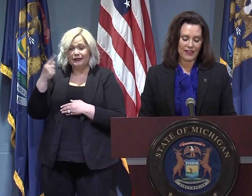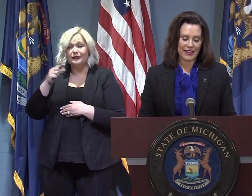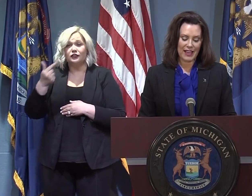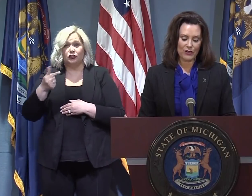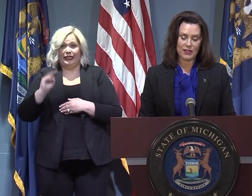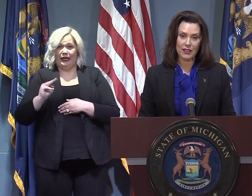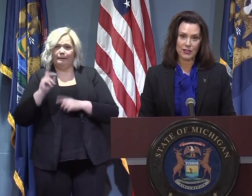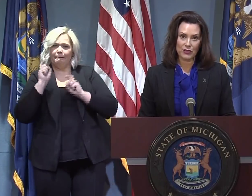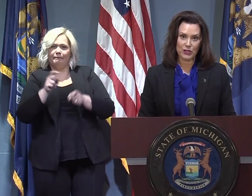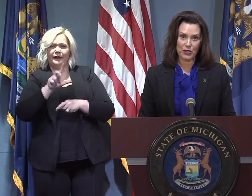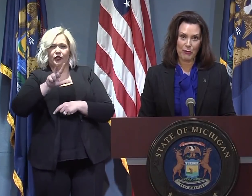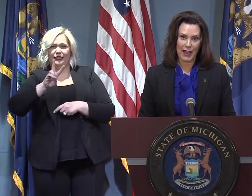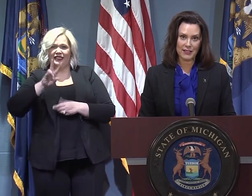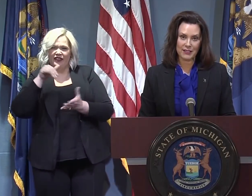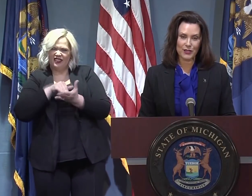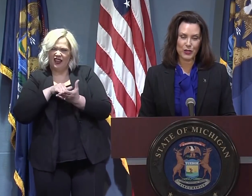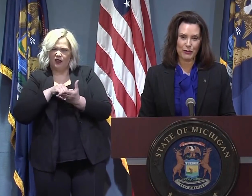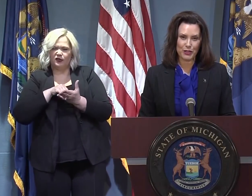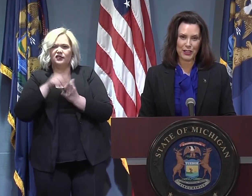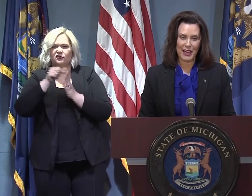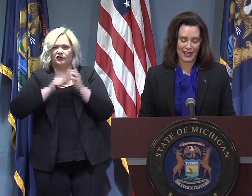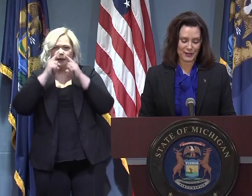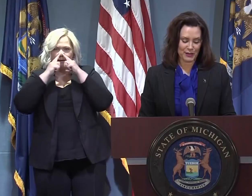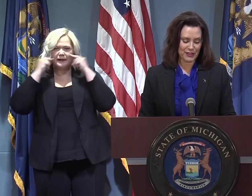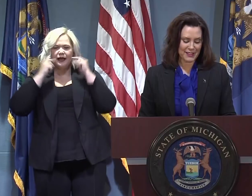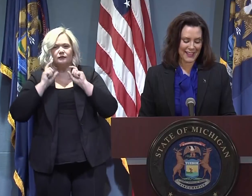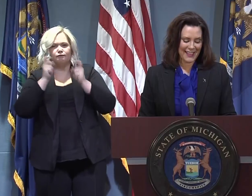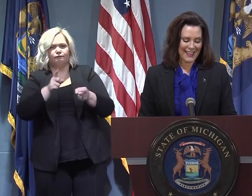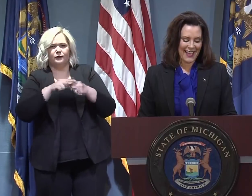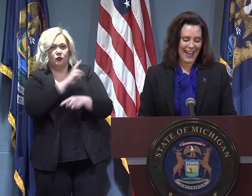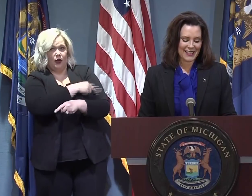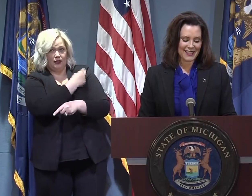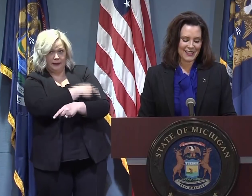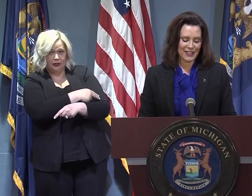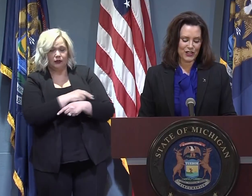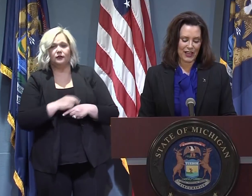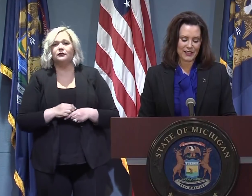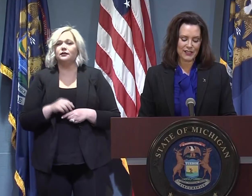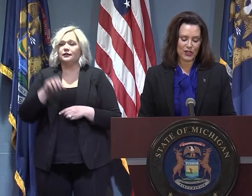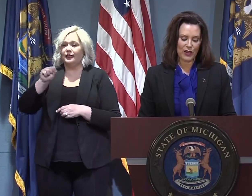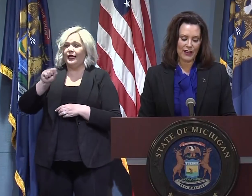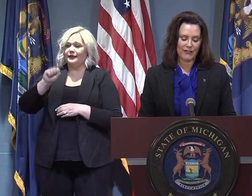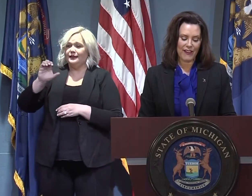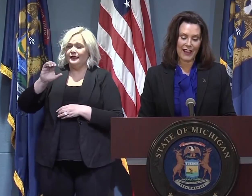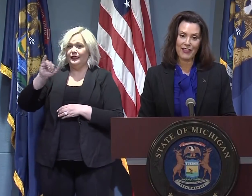INCREDIBLE WORK TO GET US THROUGH THE COVID NOVEMBER 19 PANDEMIC.